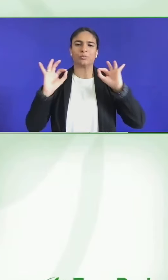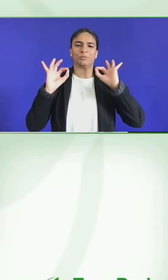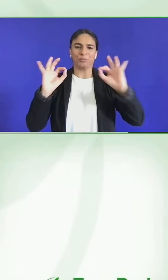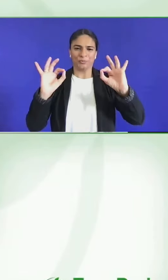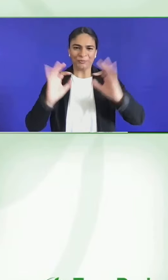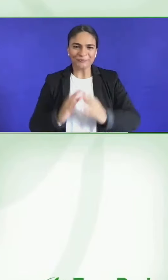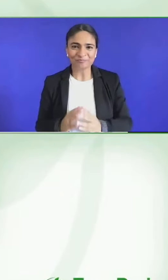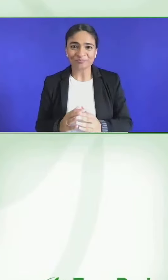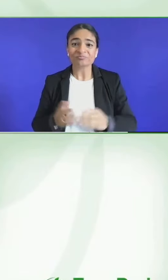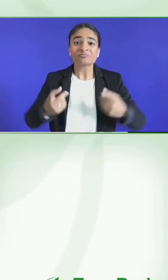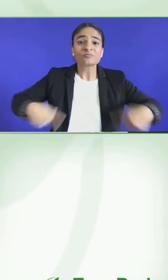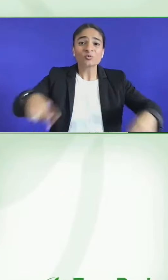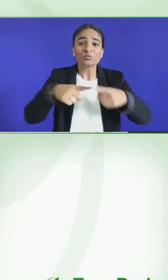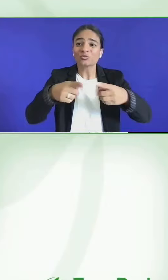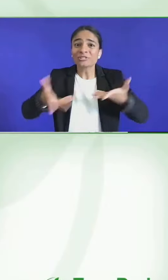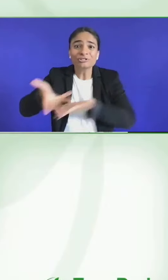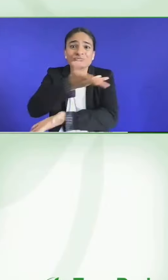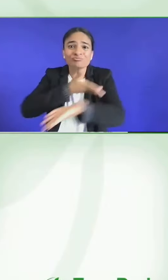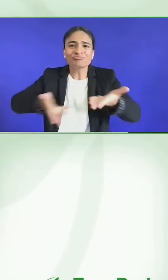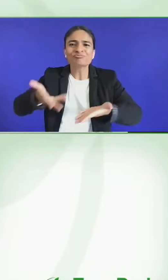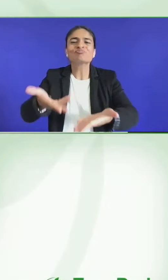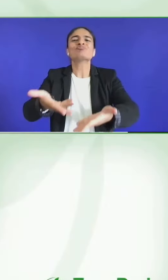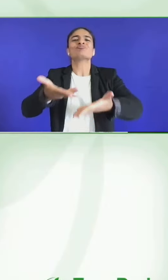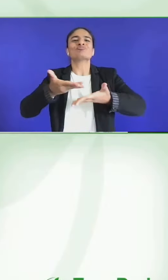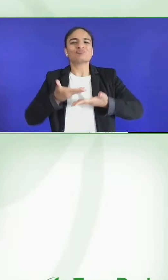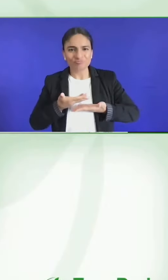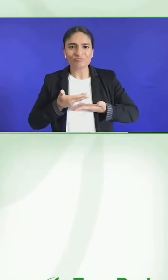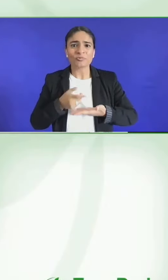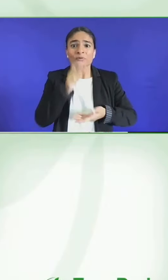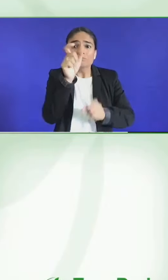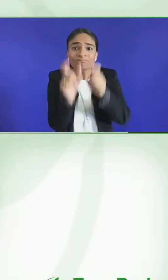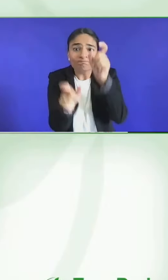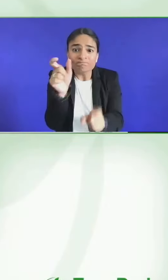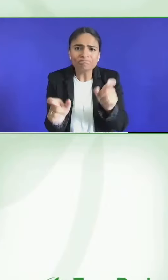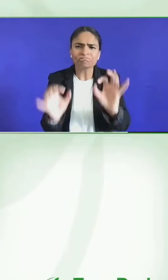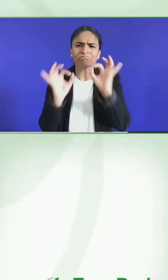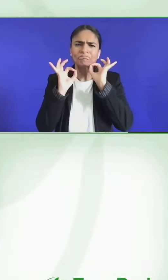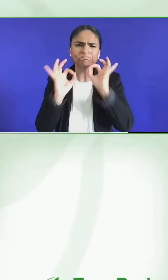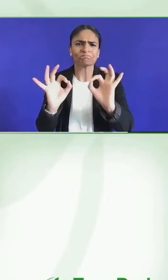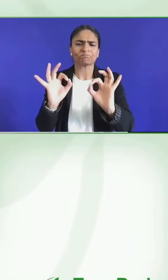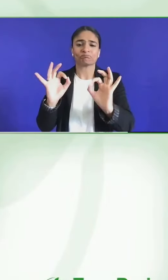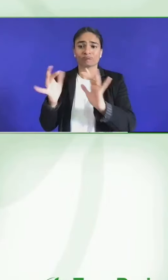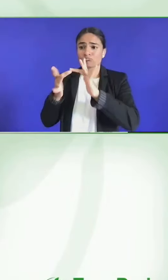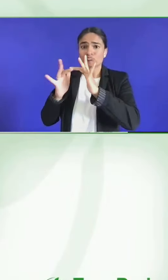An assistive technology researcher at the University of Stirling and I